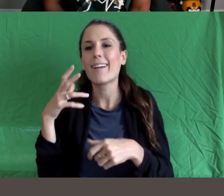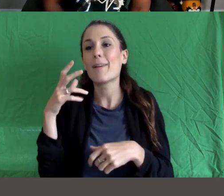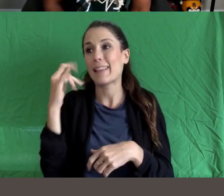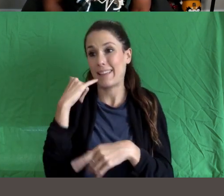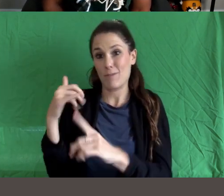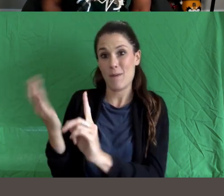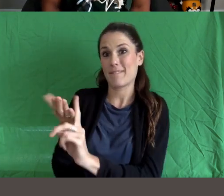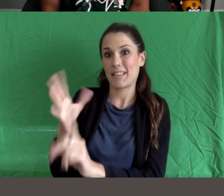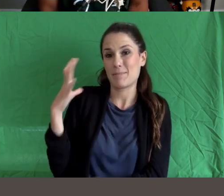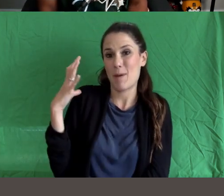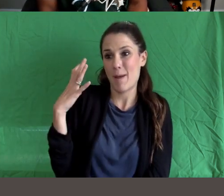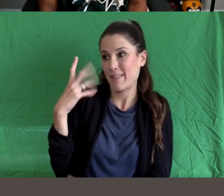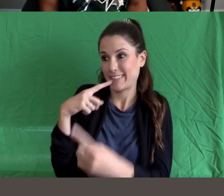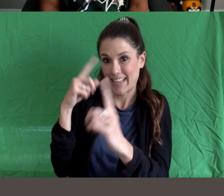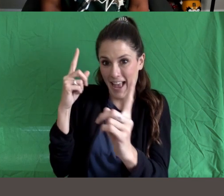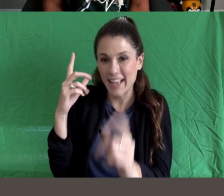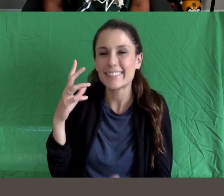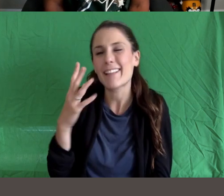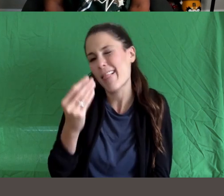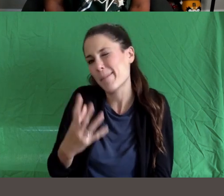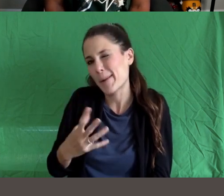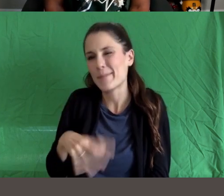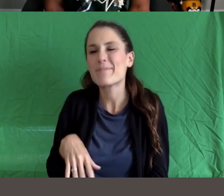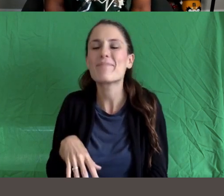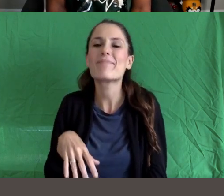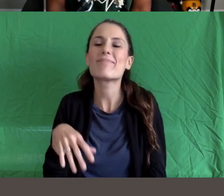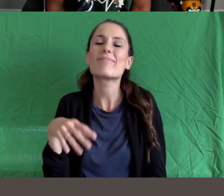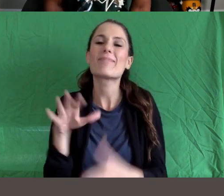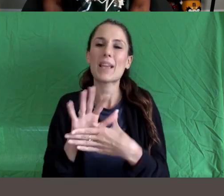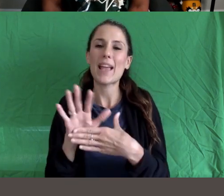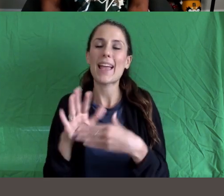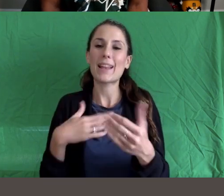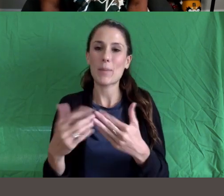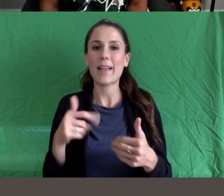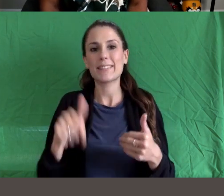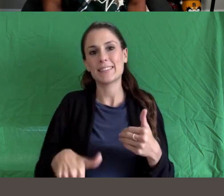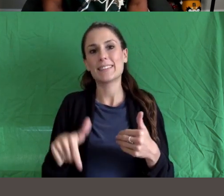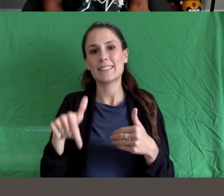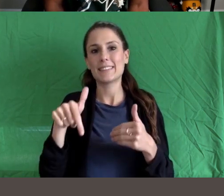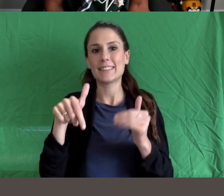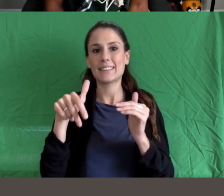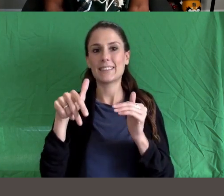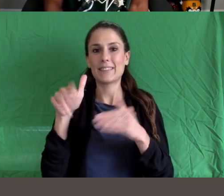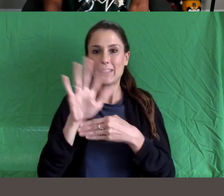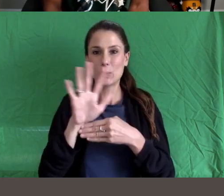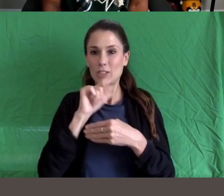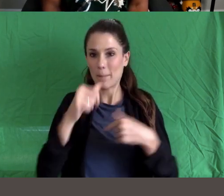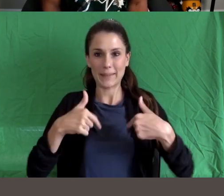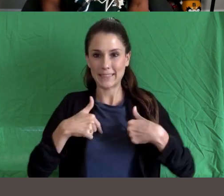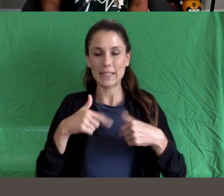let me know. Also, these videos aren't me. There is one video that is me, but most of the videos